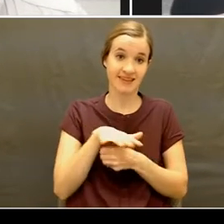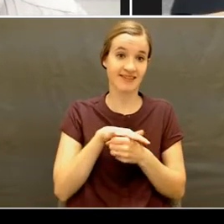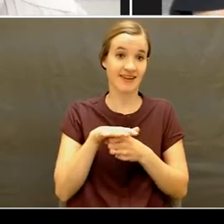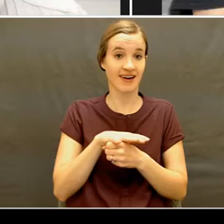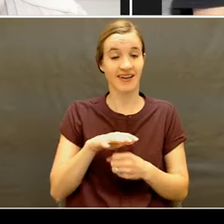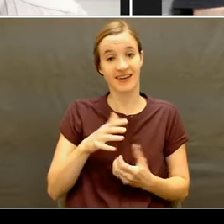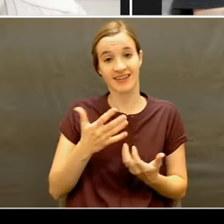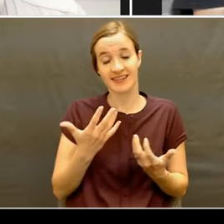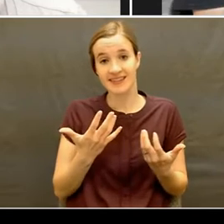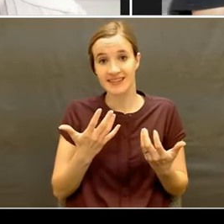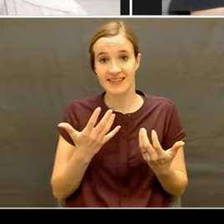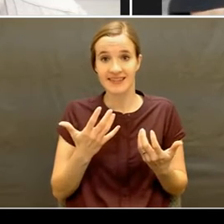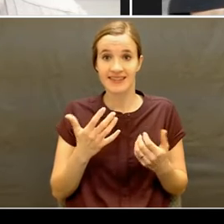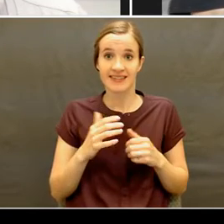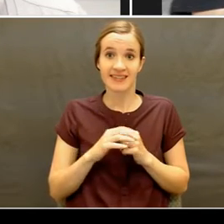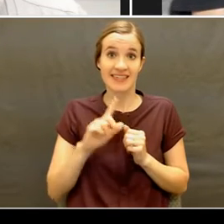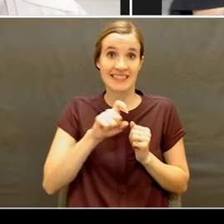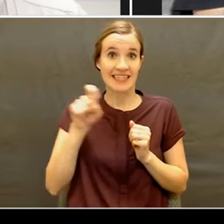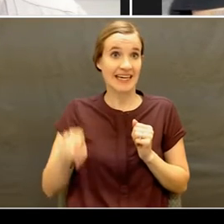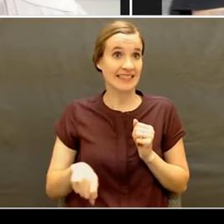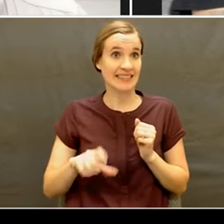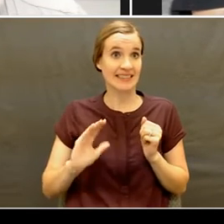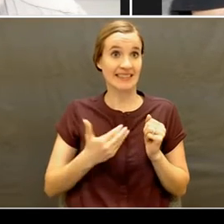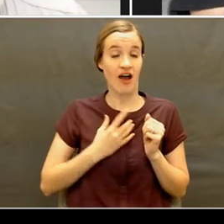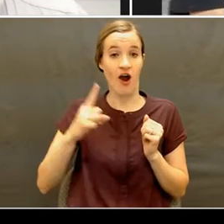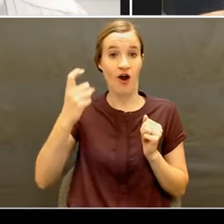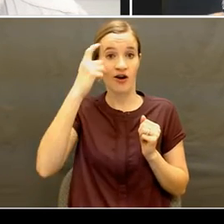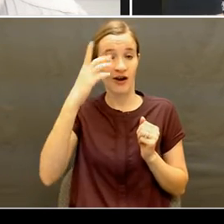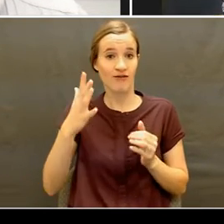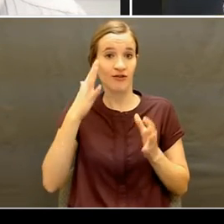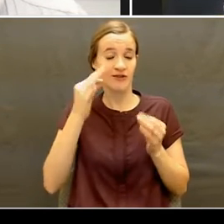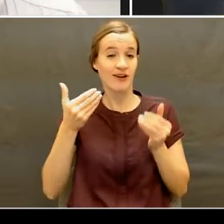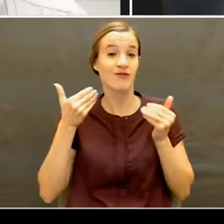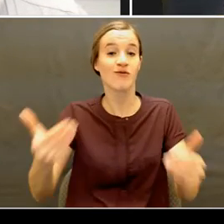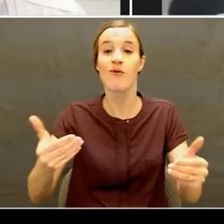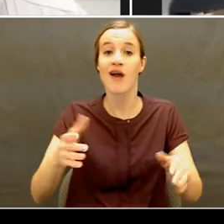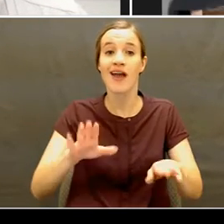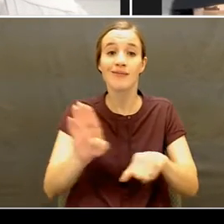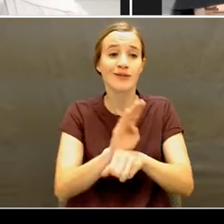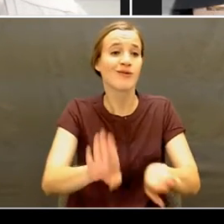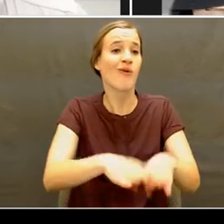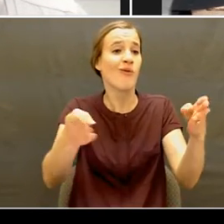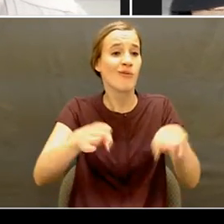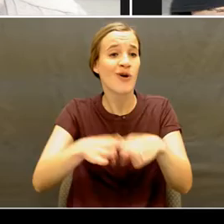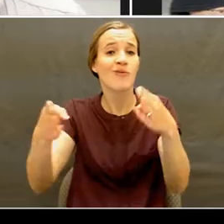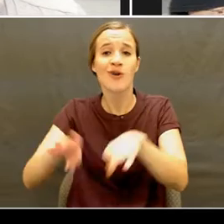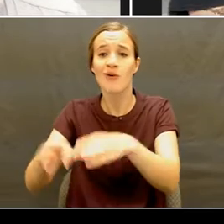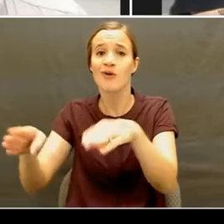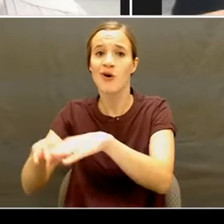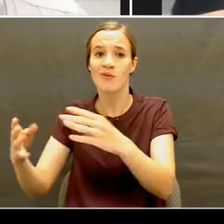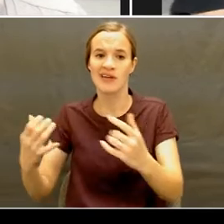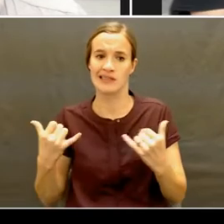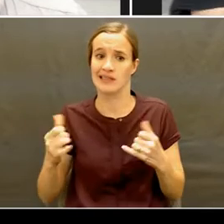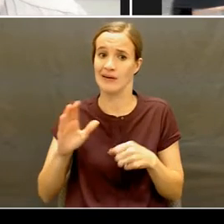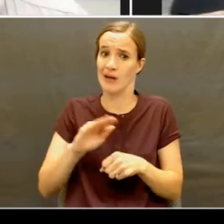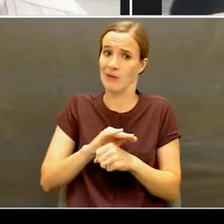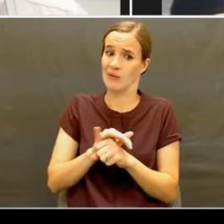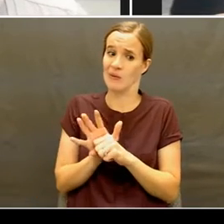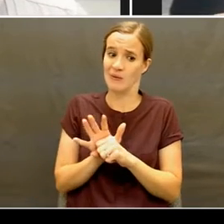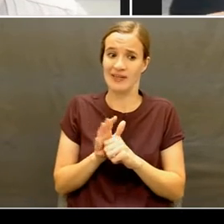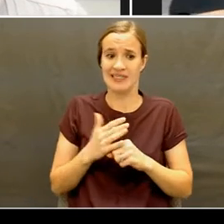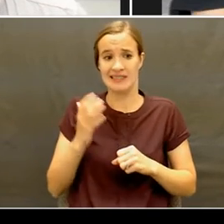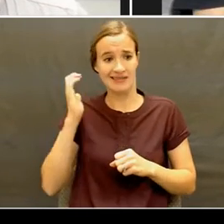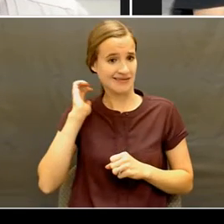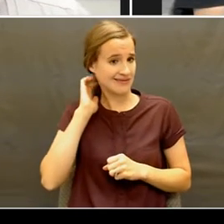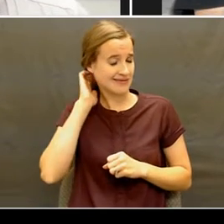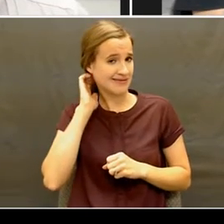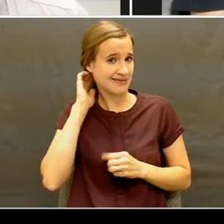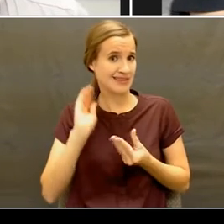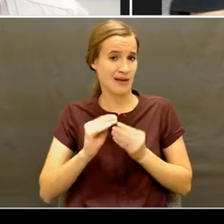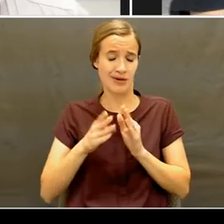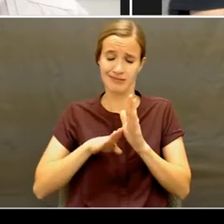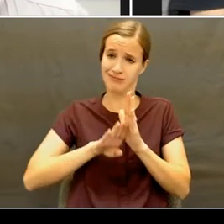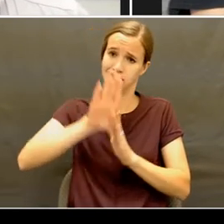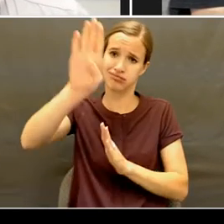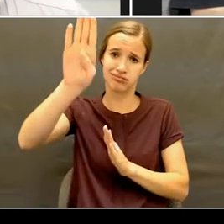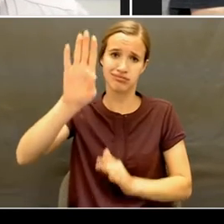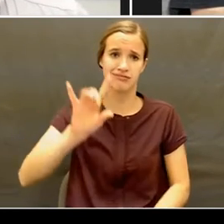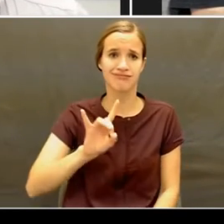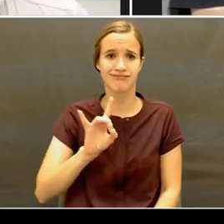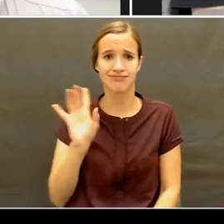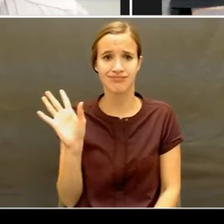COVID, our Governor uh , kind of opened too soon. So, we are spiking pretty heavily right now. I was